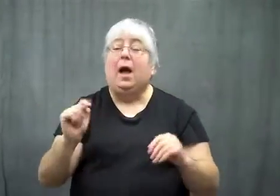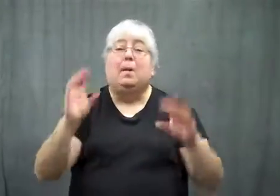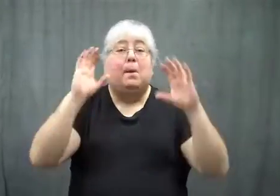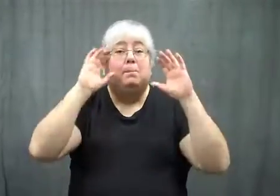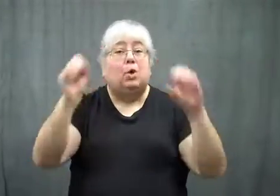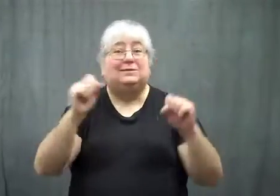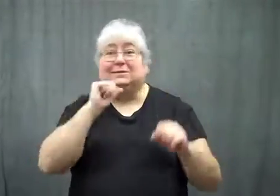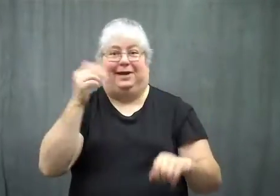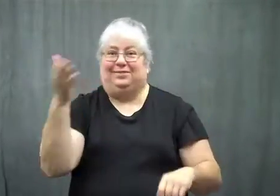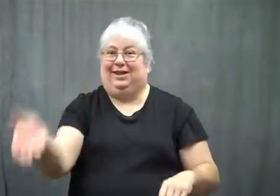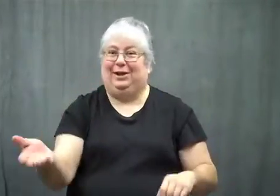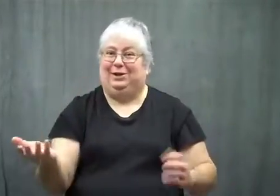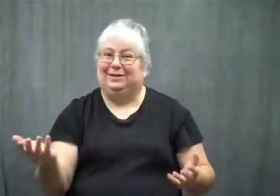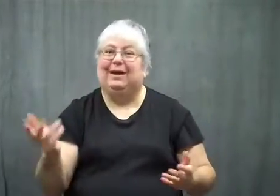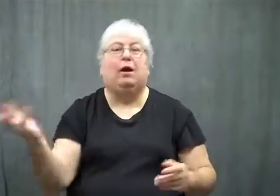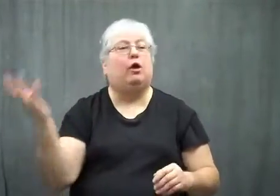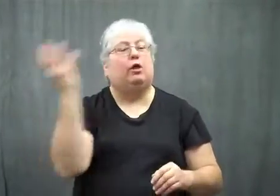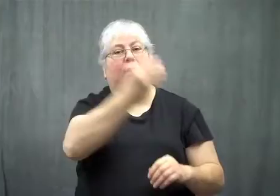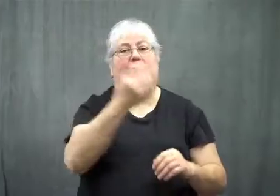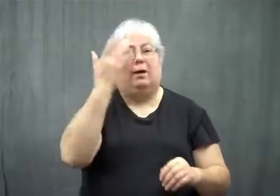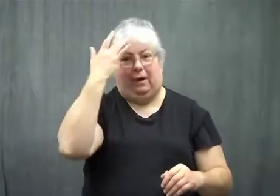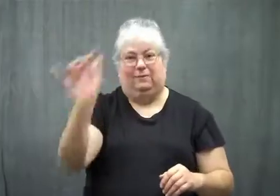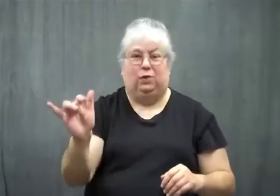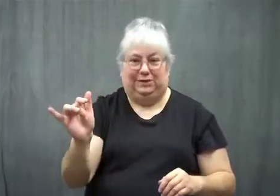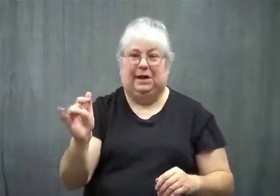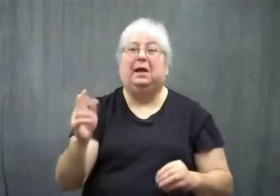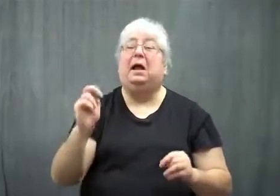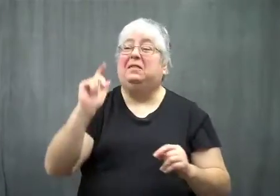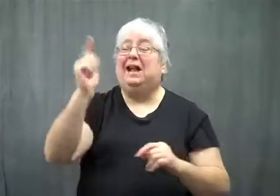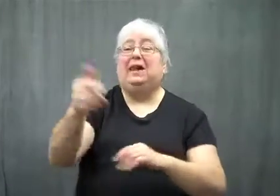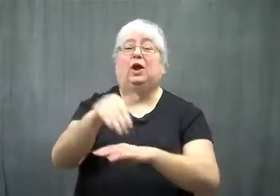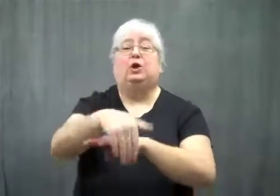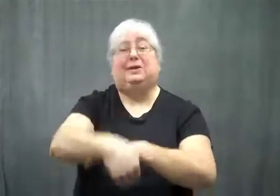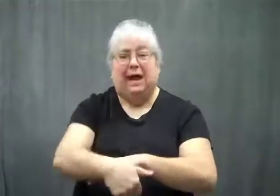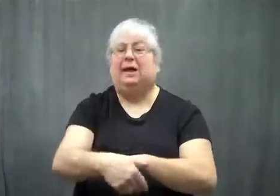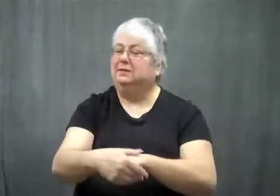The President wasn't there, since he had gone to California.